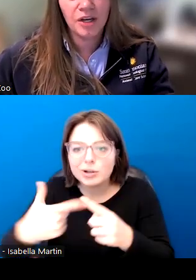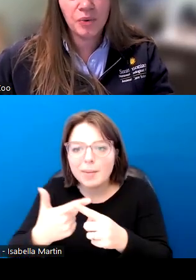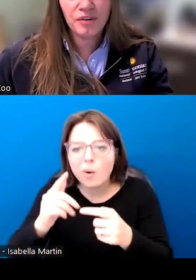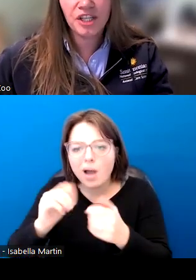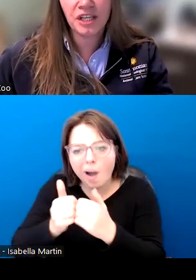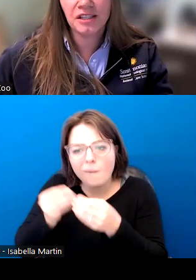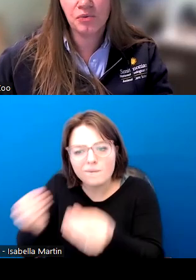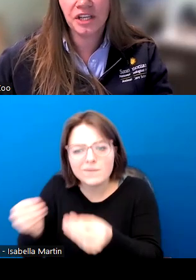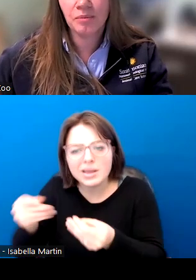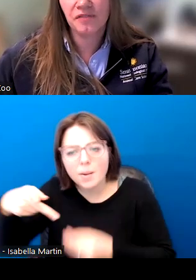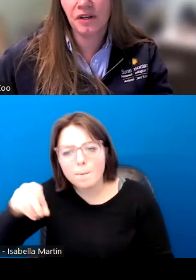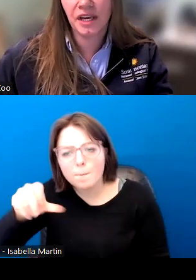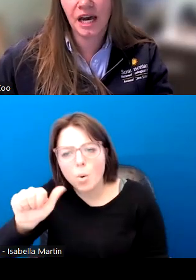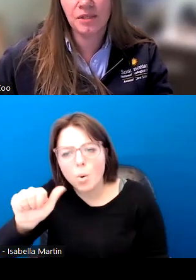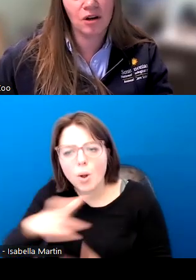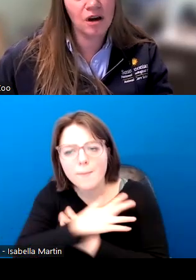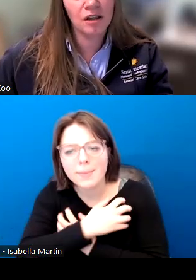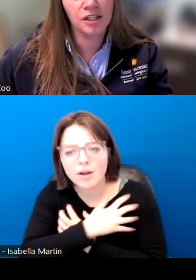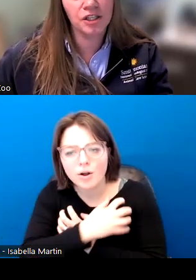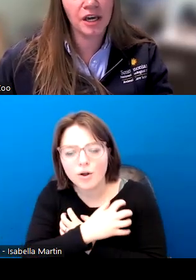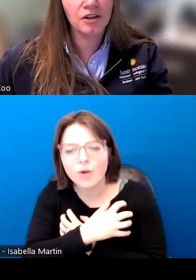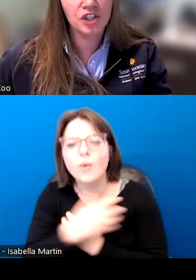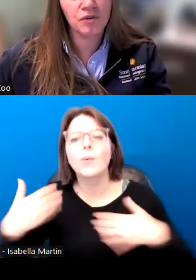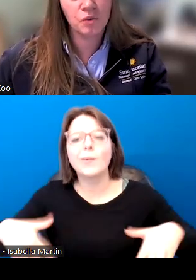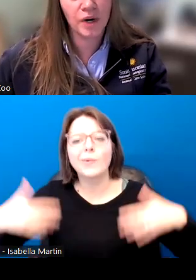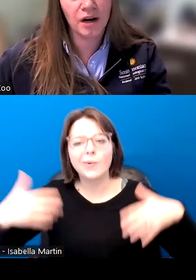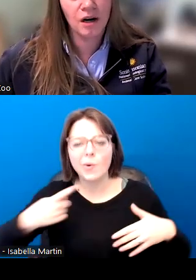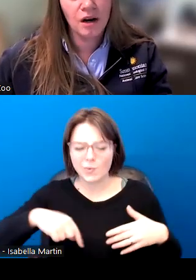new information like this really helps us fill in the gaps in our knowledge and kind of shows where